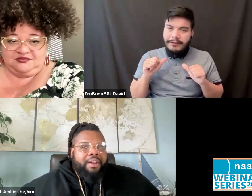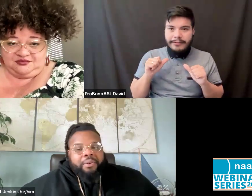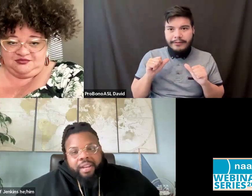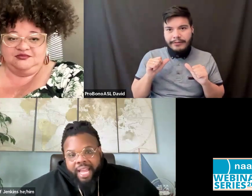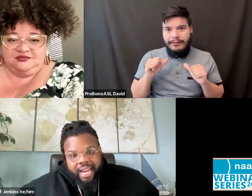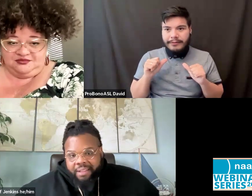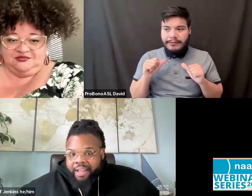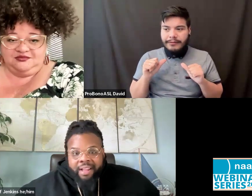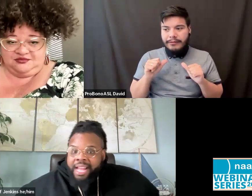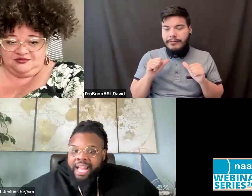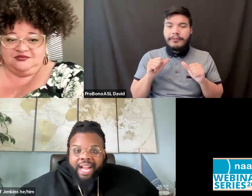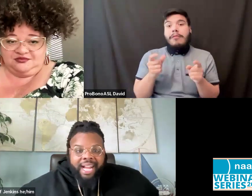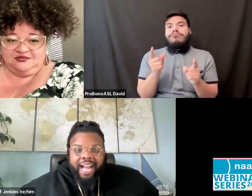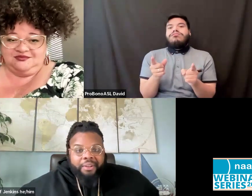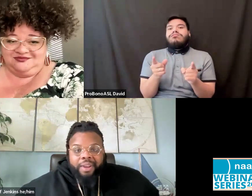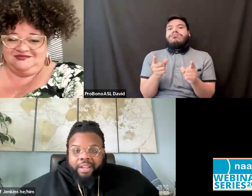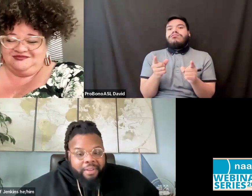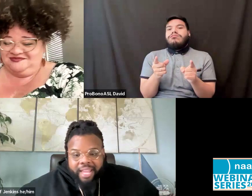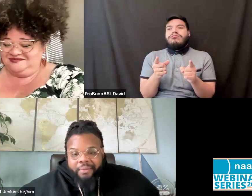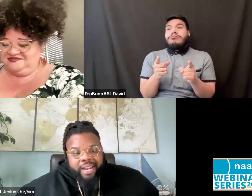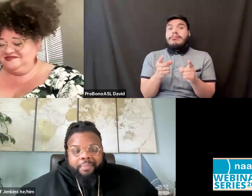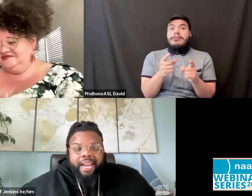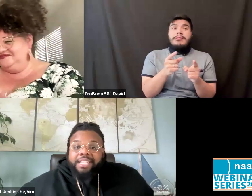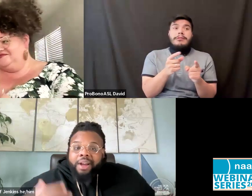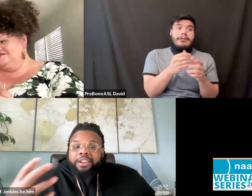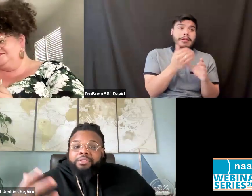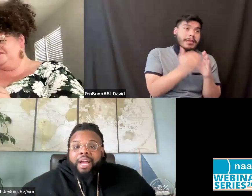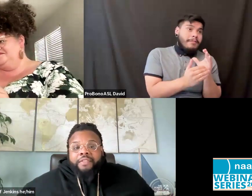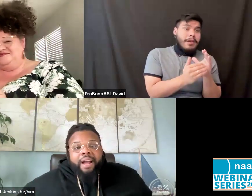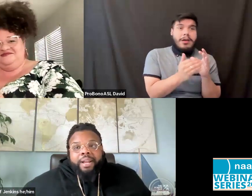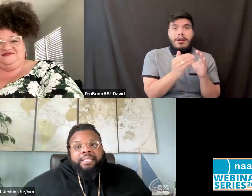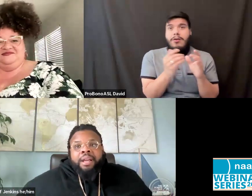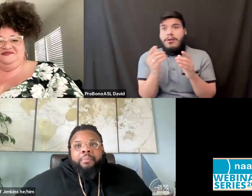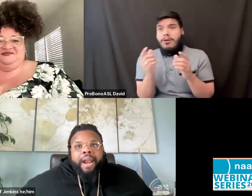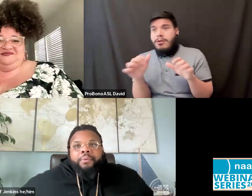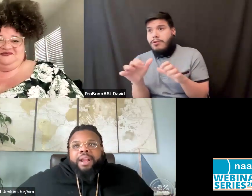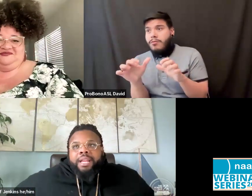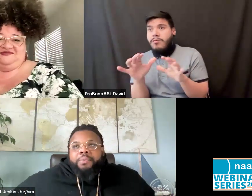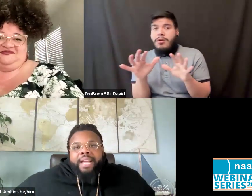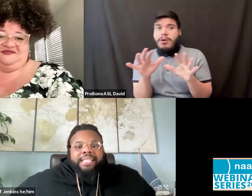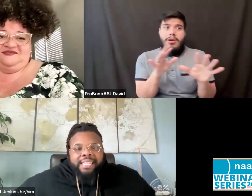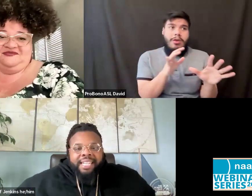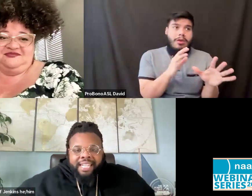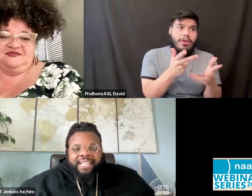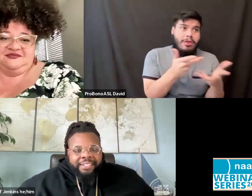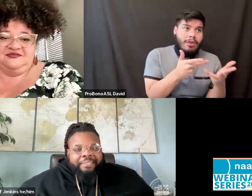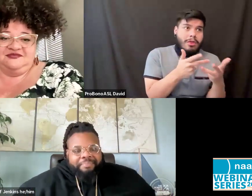I don't want to look at an email. I don't want to communicate with anybody. And so I do try to find rest, but I really rest.